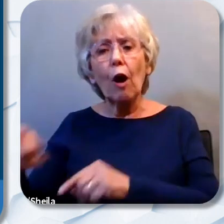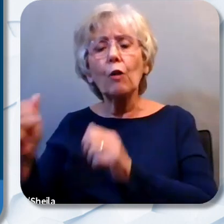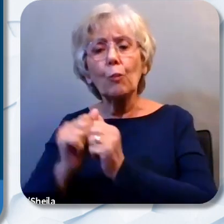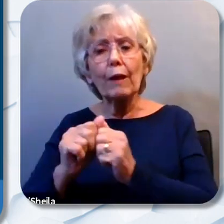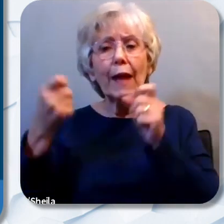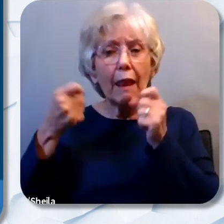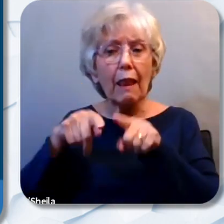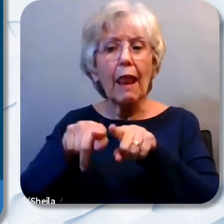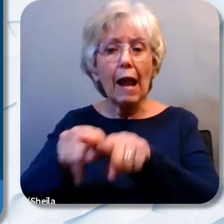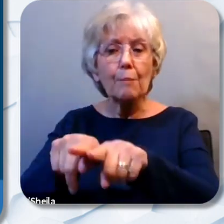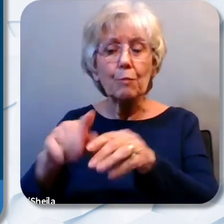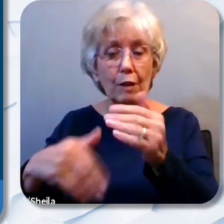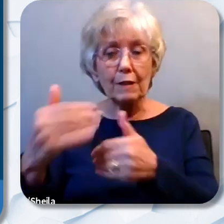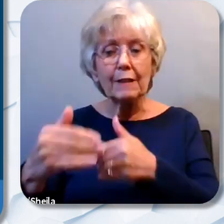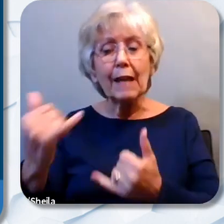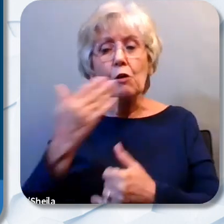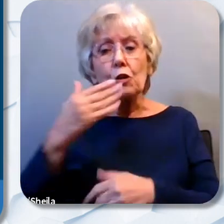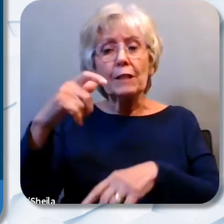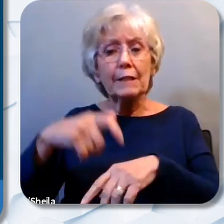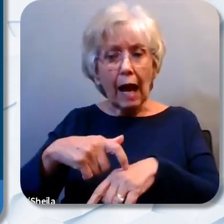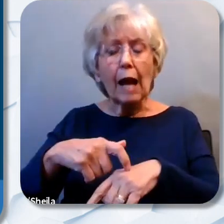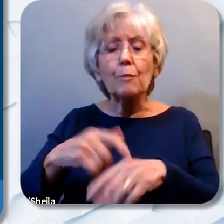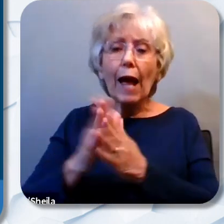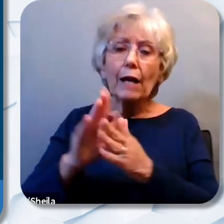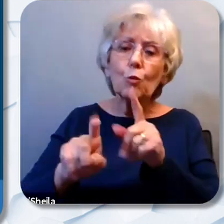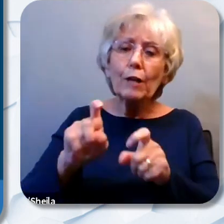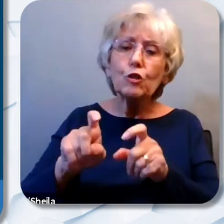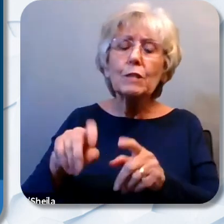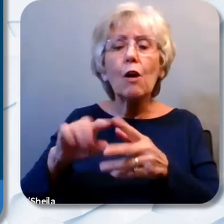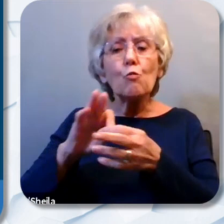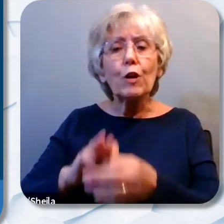this is a good time to ask questions about your assessment process, and does it align with what's